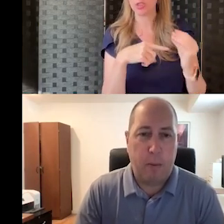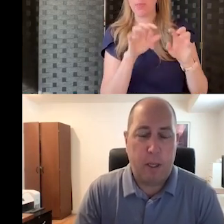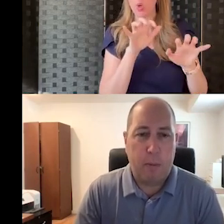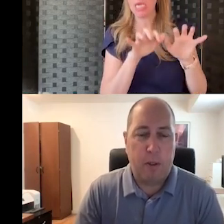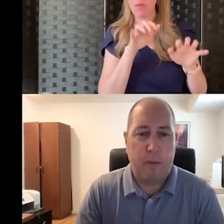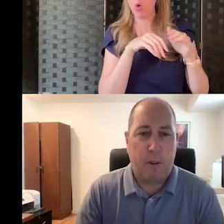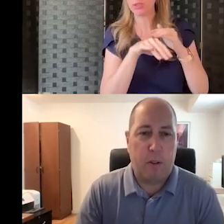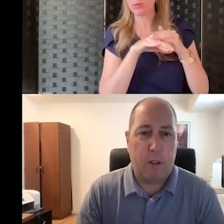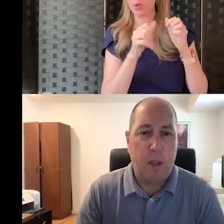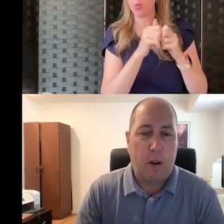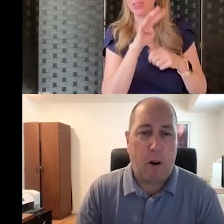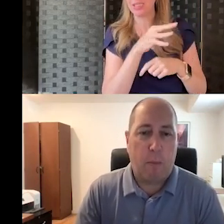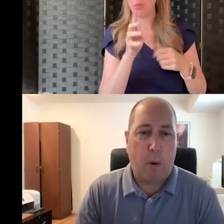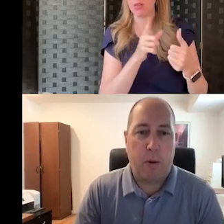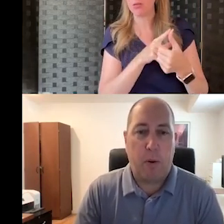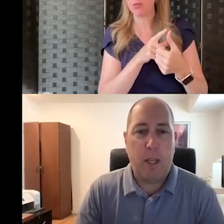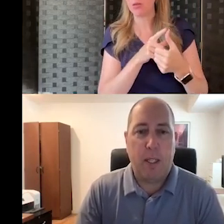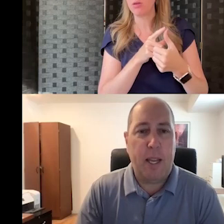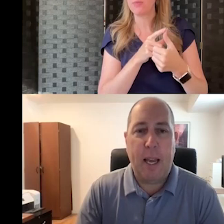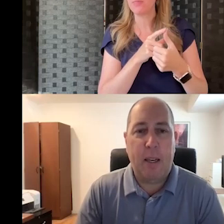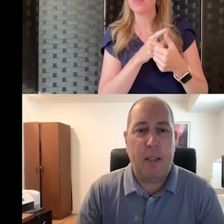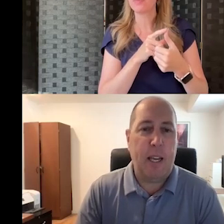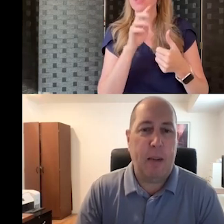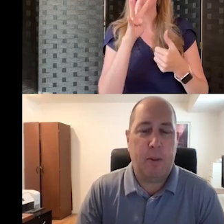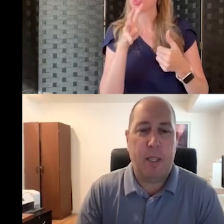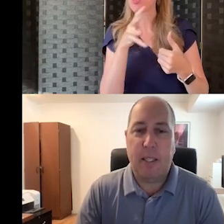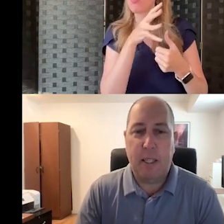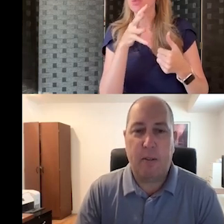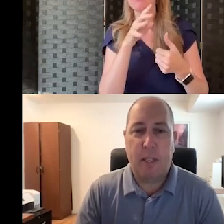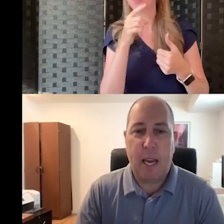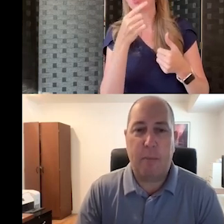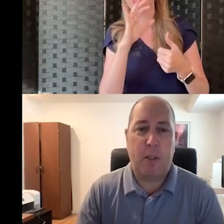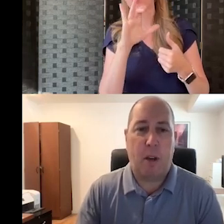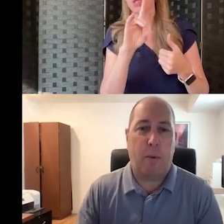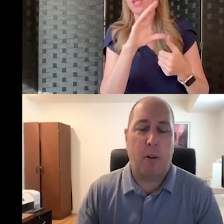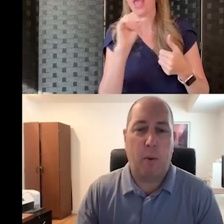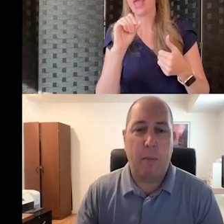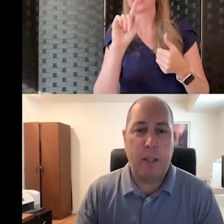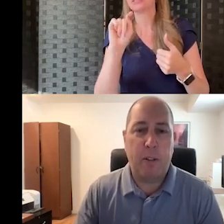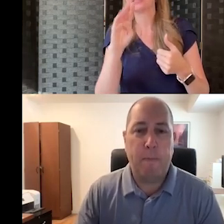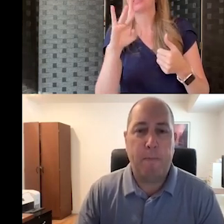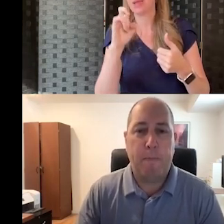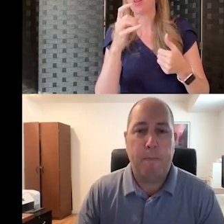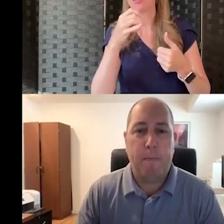with tables. The first, are both grids and tables a single tab stop on the web page?